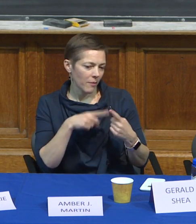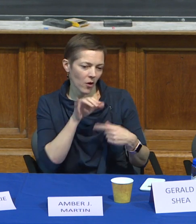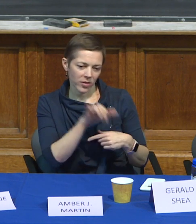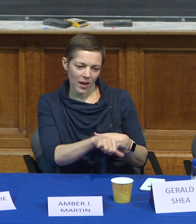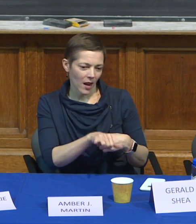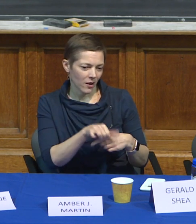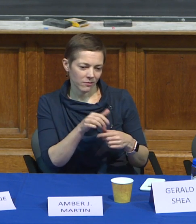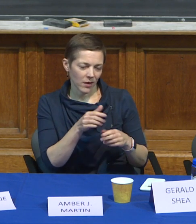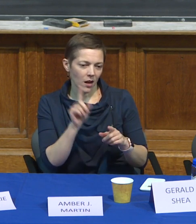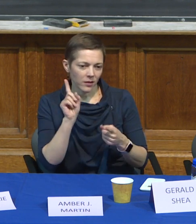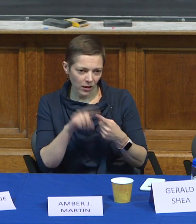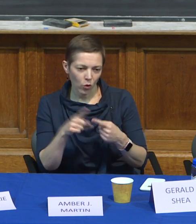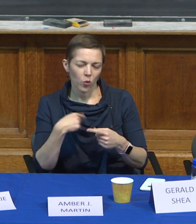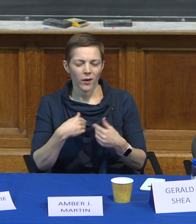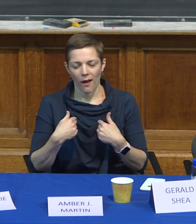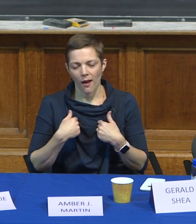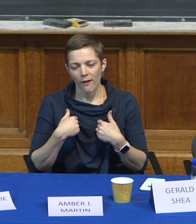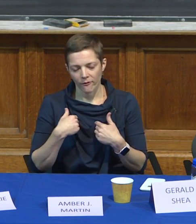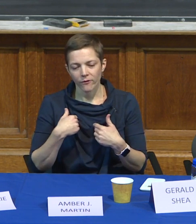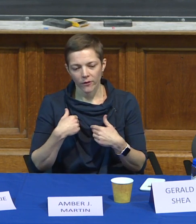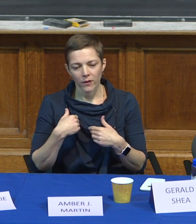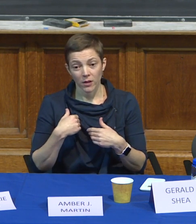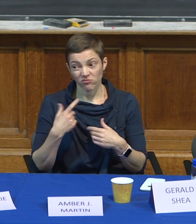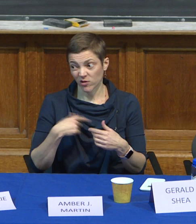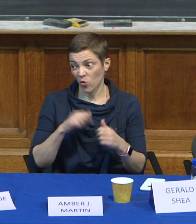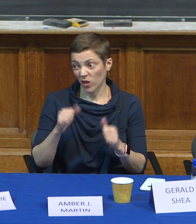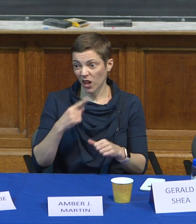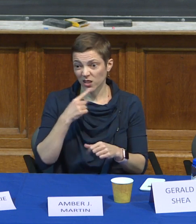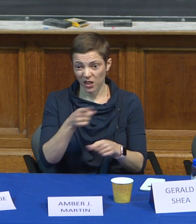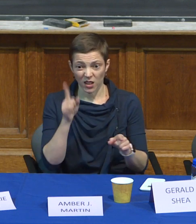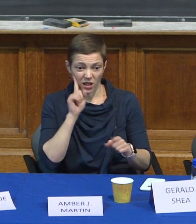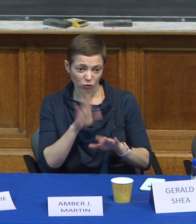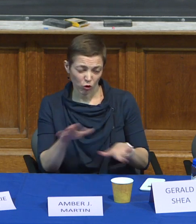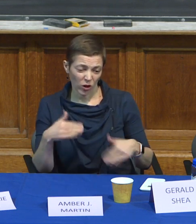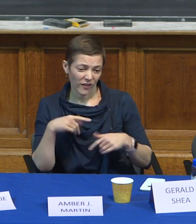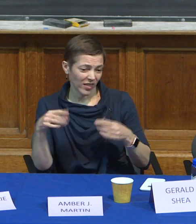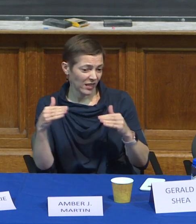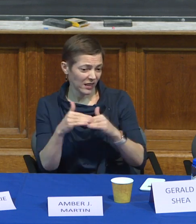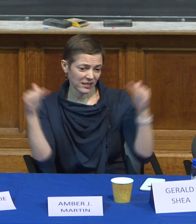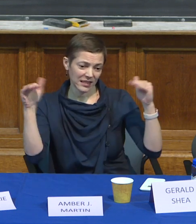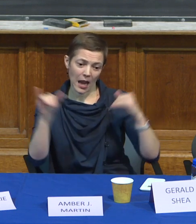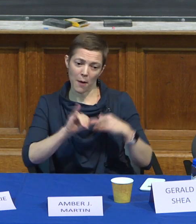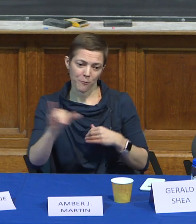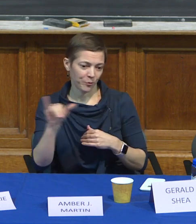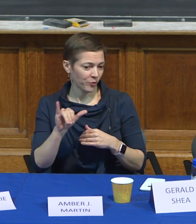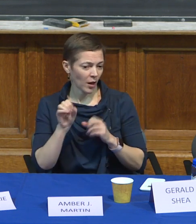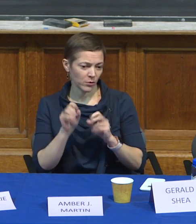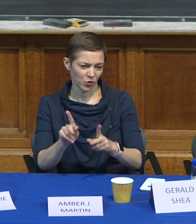but we can't talk about that first. I think first we need to address the fact